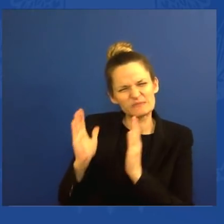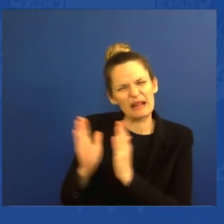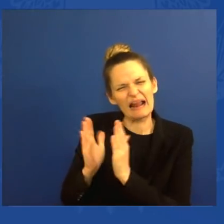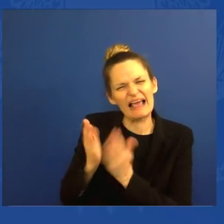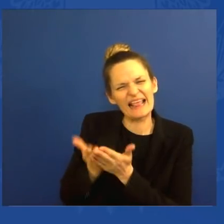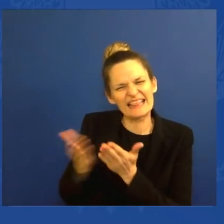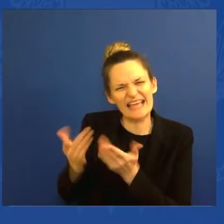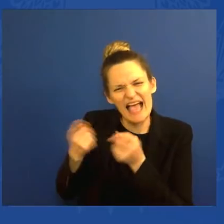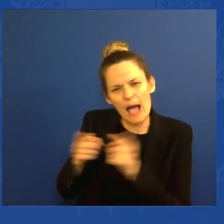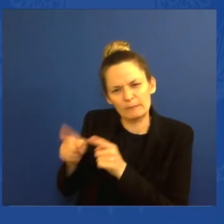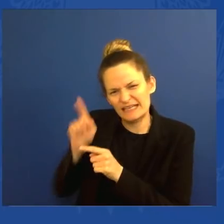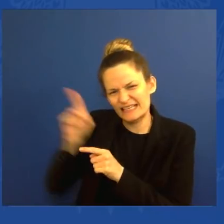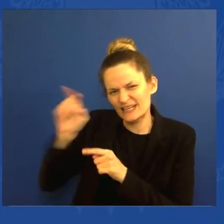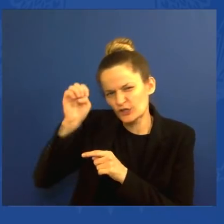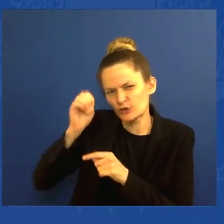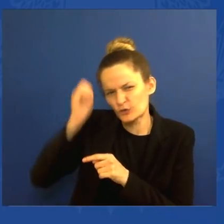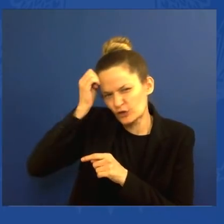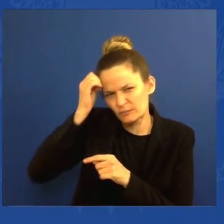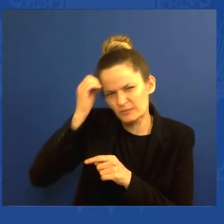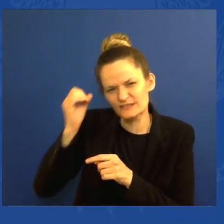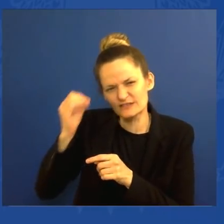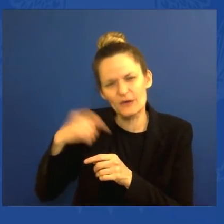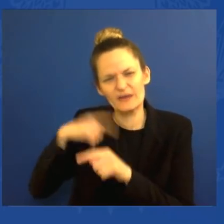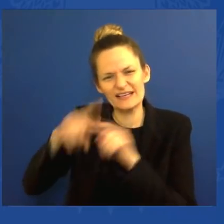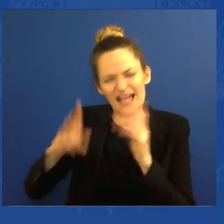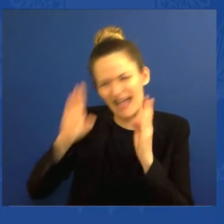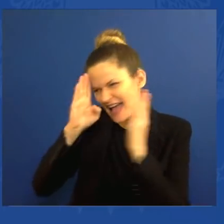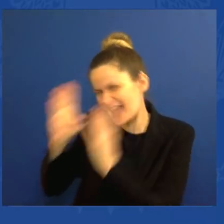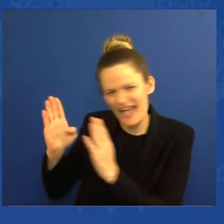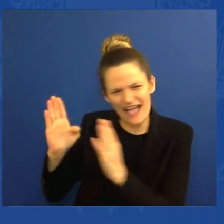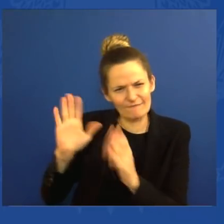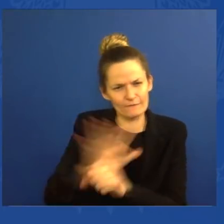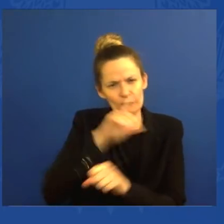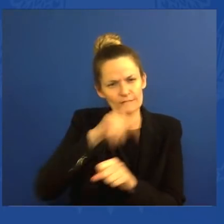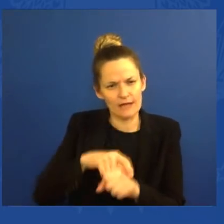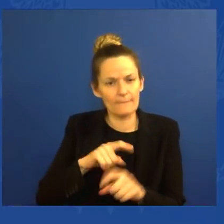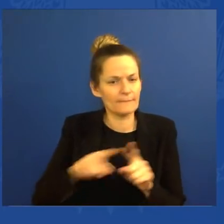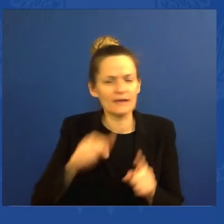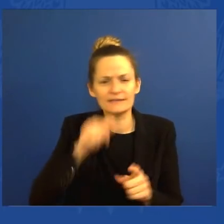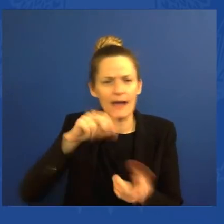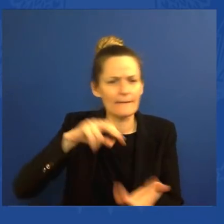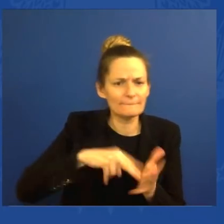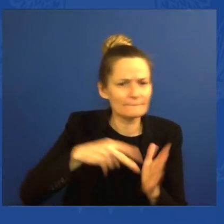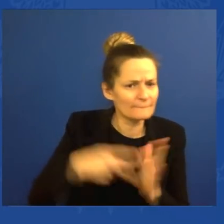But that's not going to in any way diminish the content of what we're discussing here.